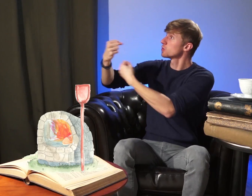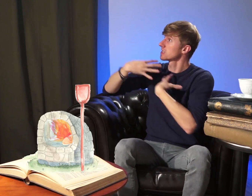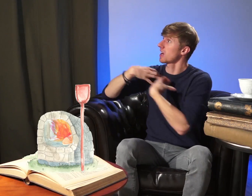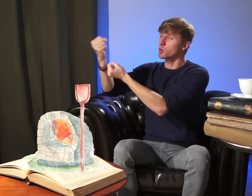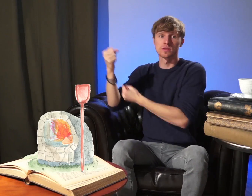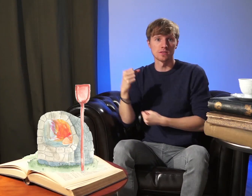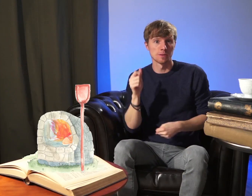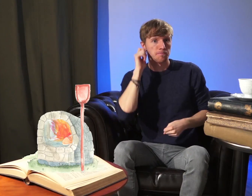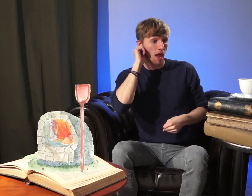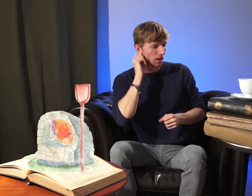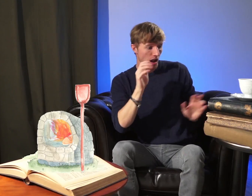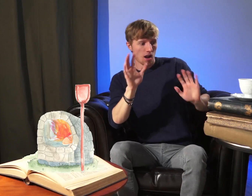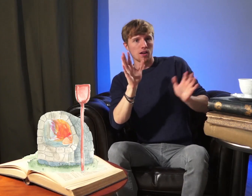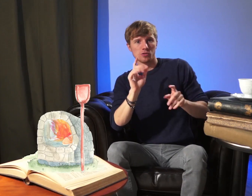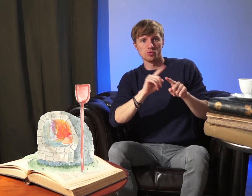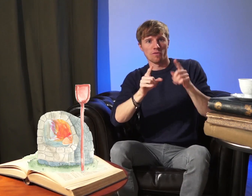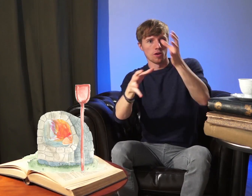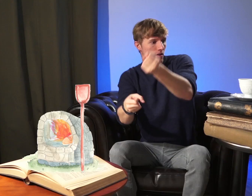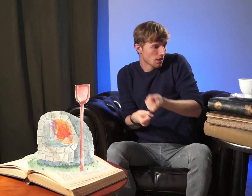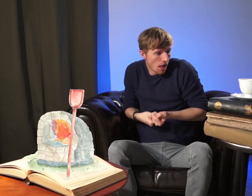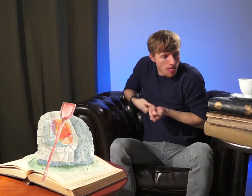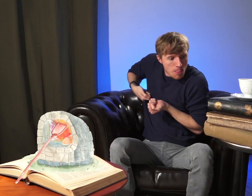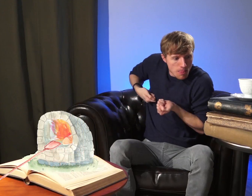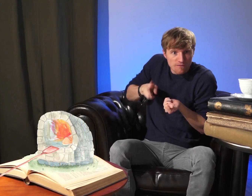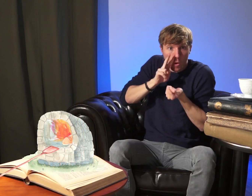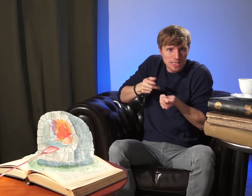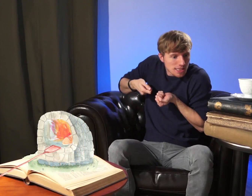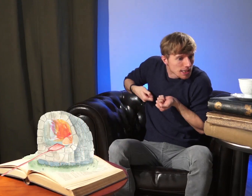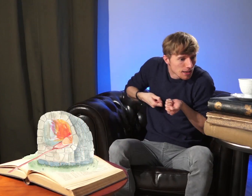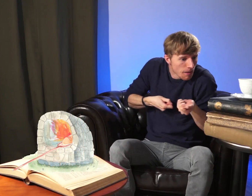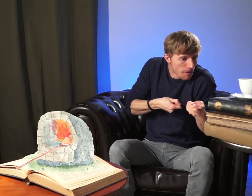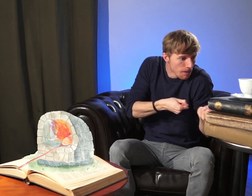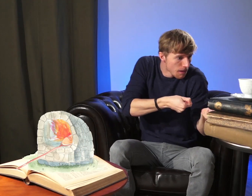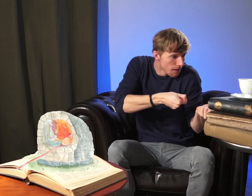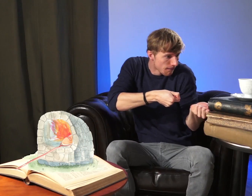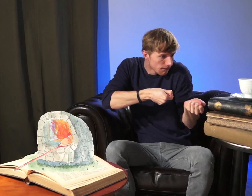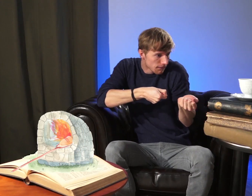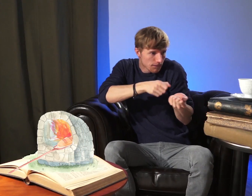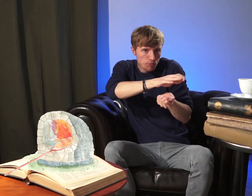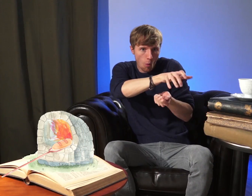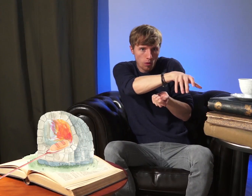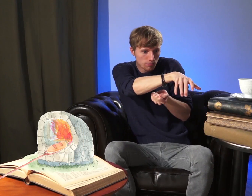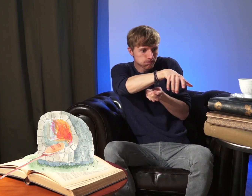The girl grabbed the bread-shovel